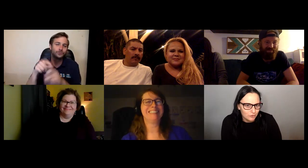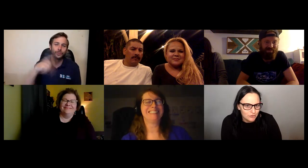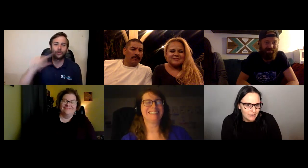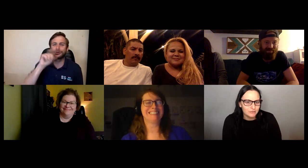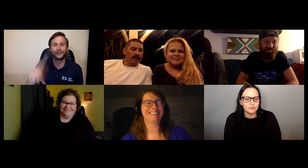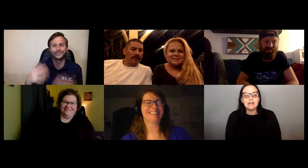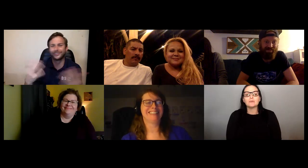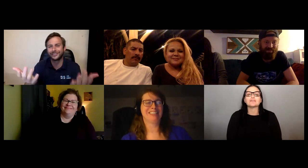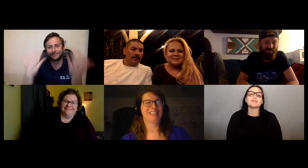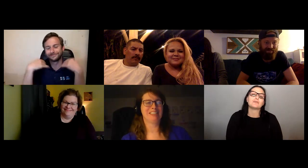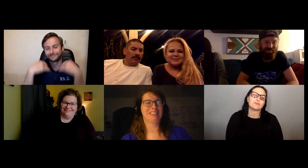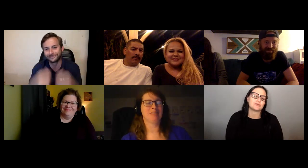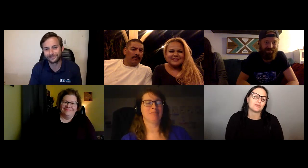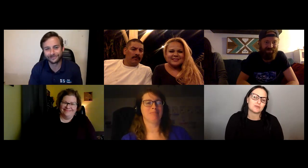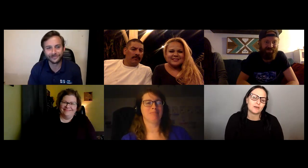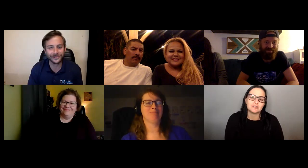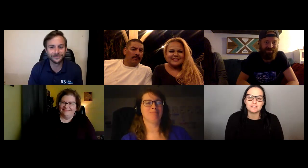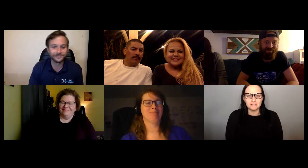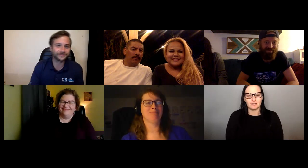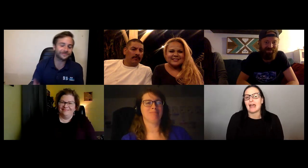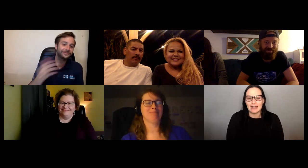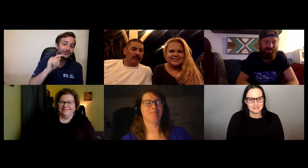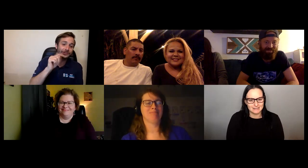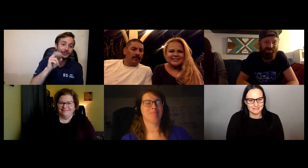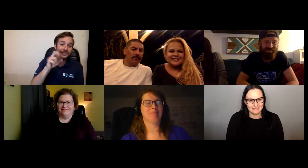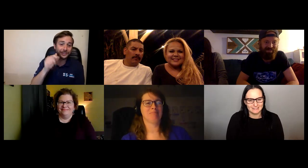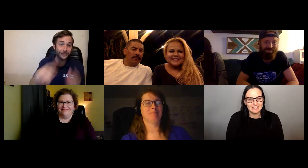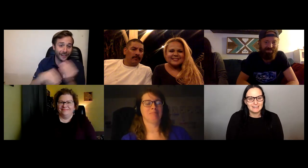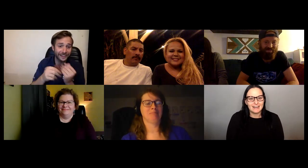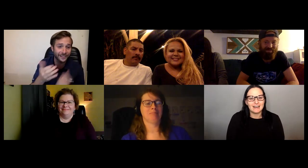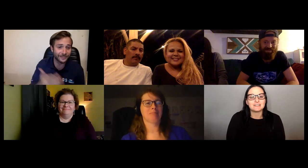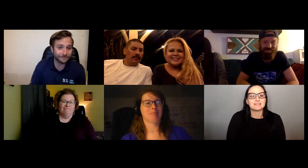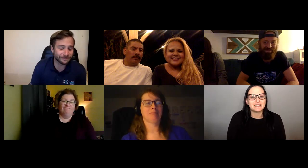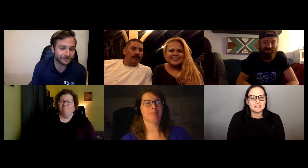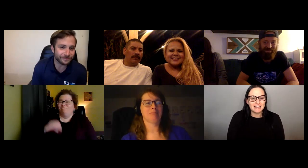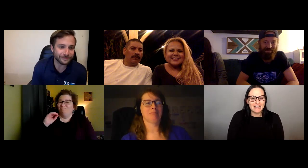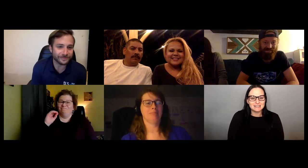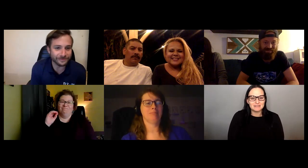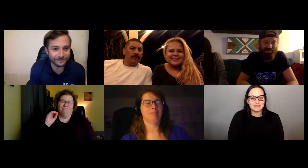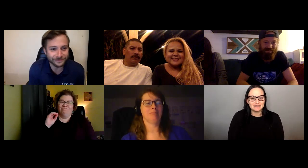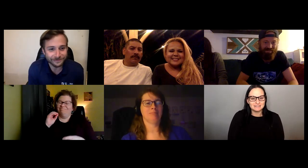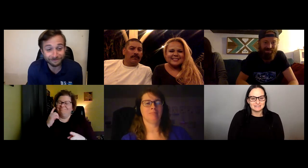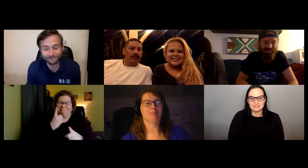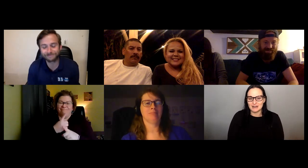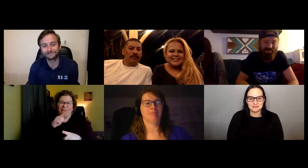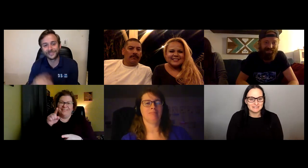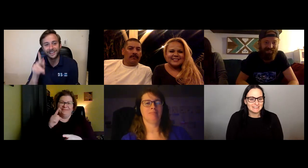drive-through we're so used to those questions just ask uh teresa do you want to add something